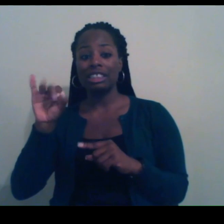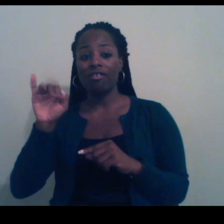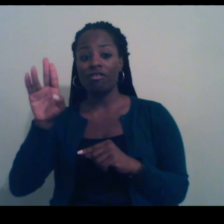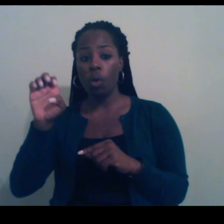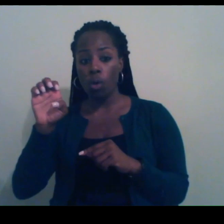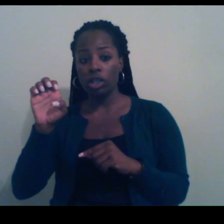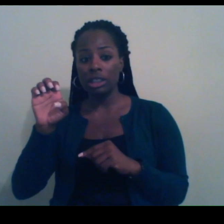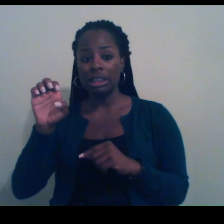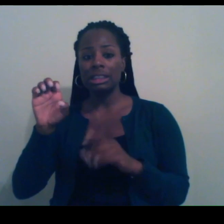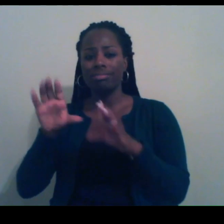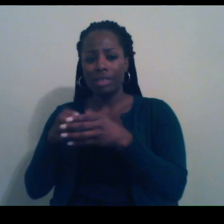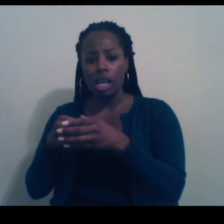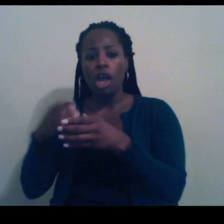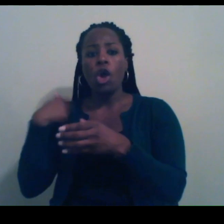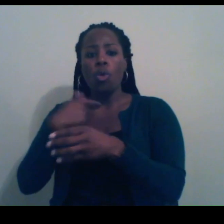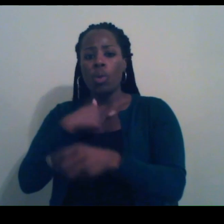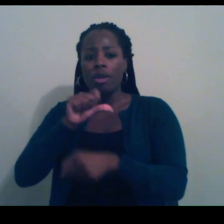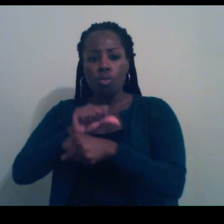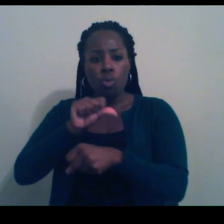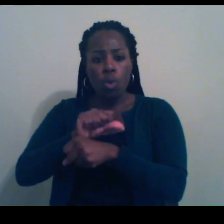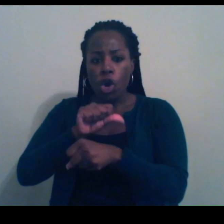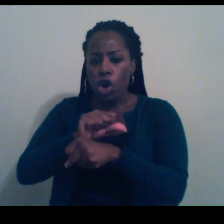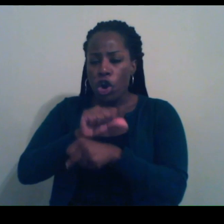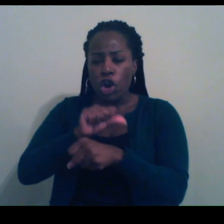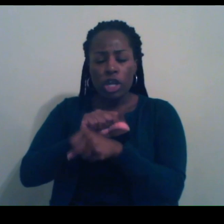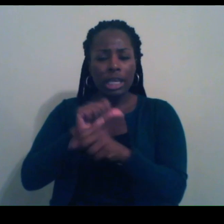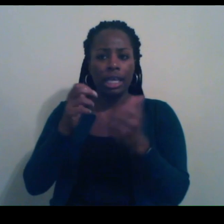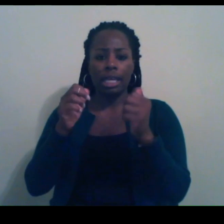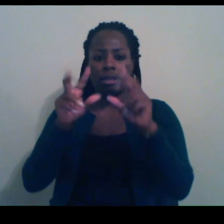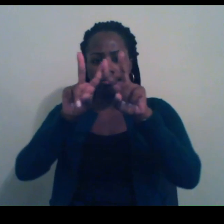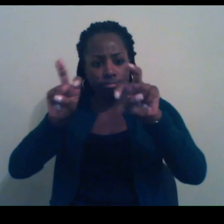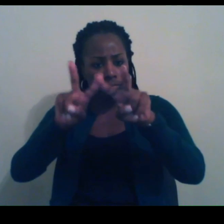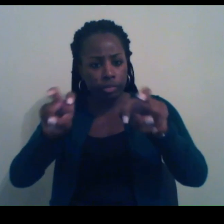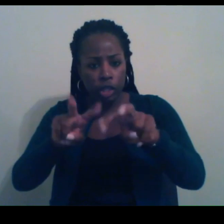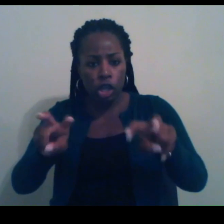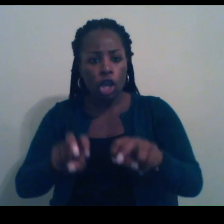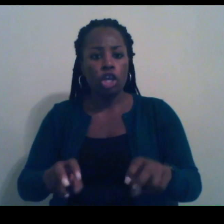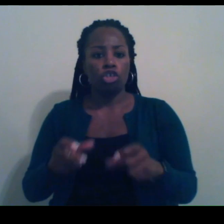community transmission where we give you advice that we would recommend you